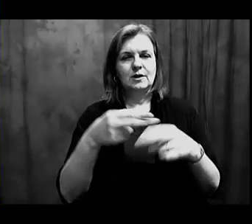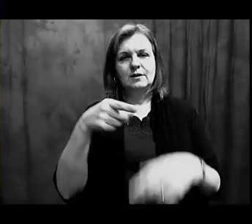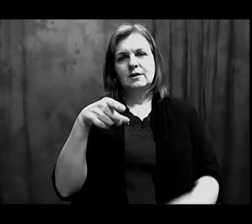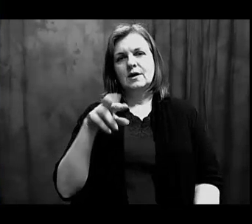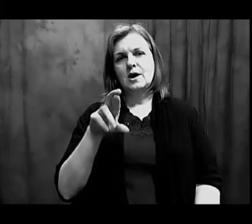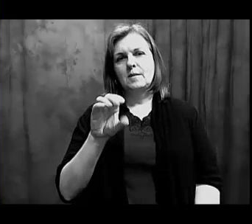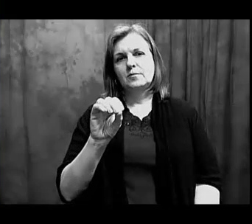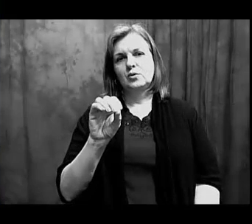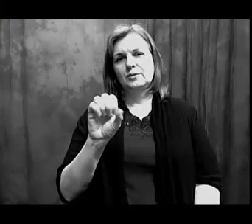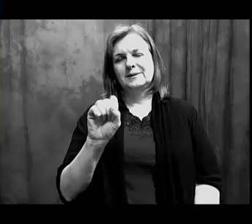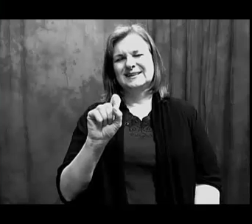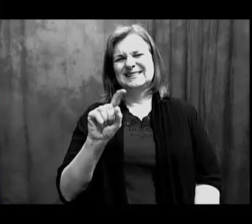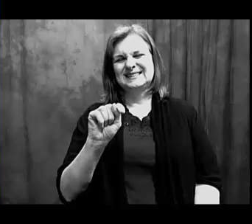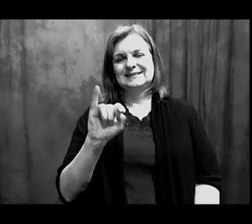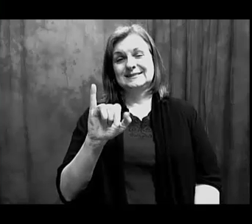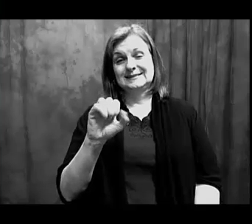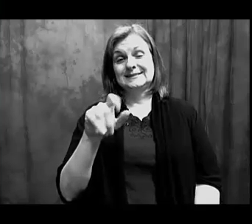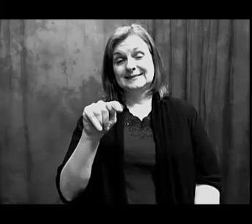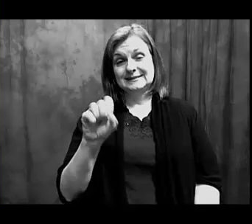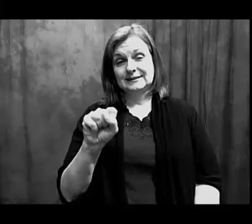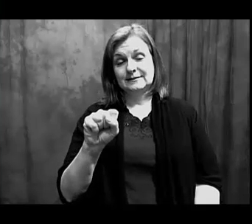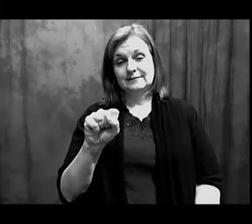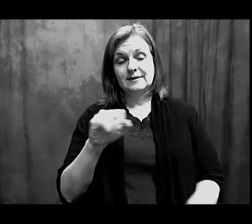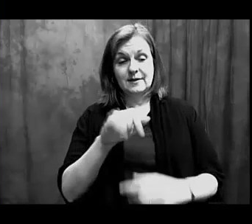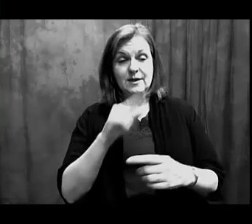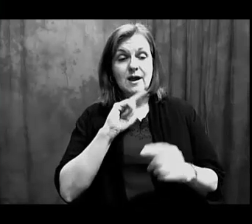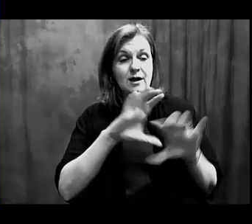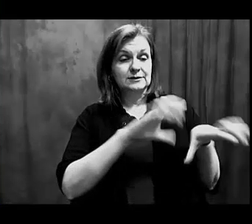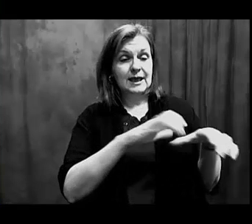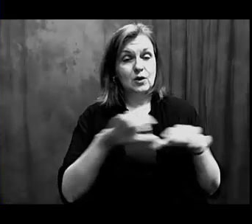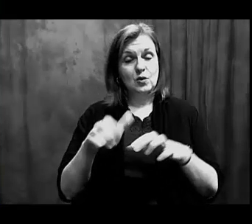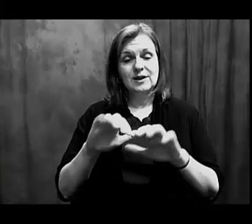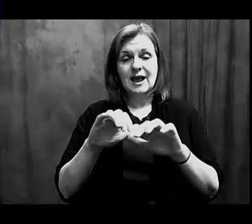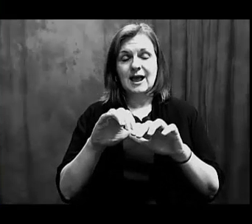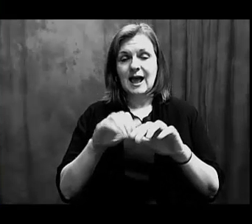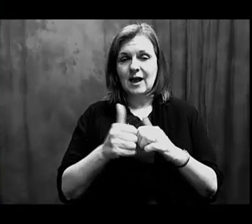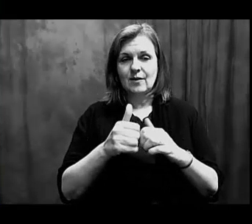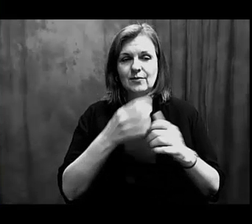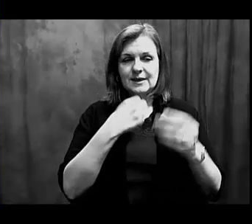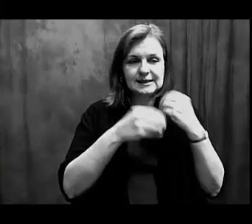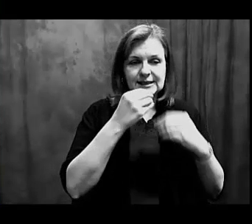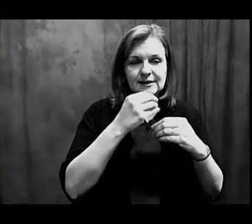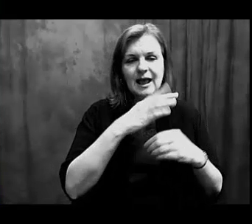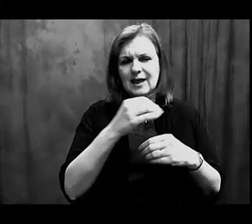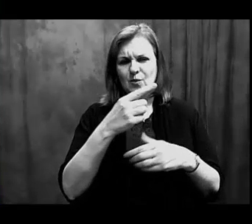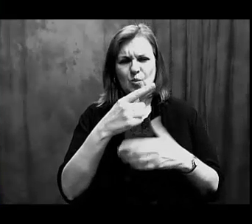protists. Protists are defined based on how they eat and essentially what they are not